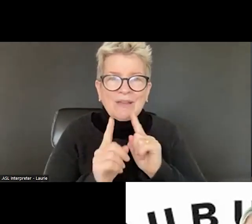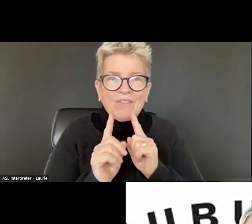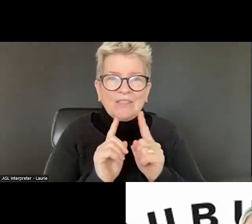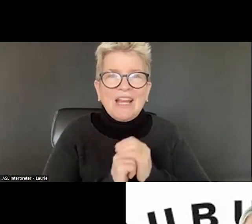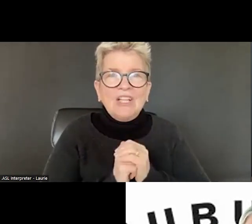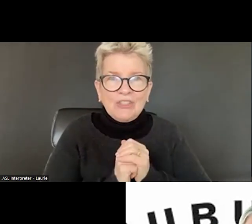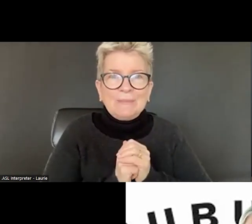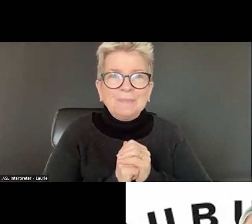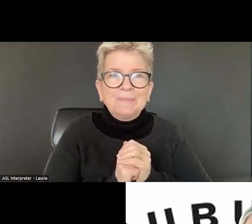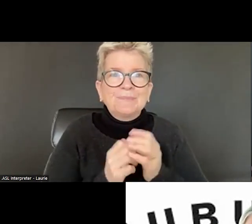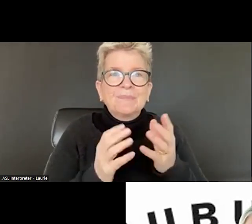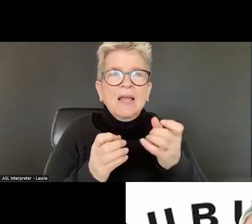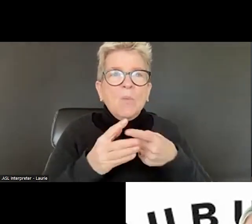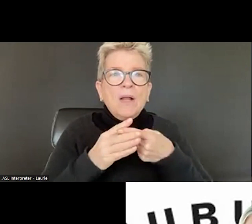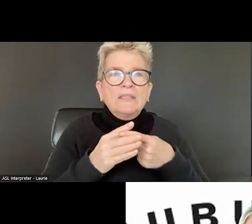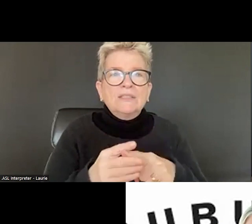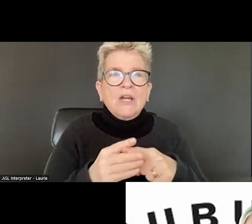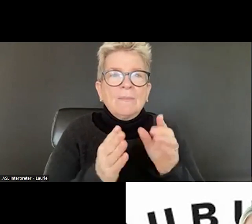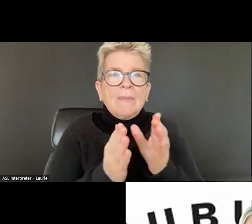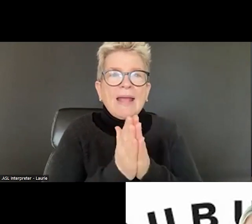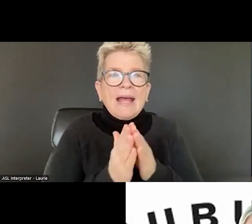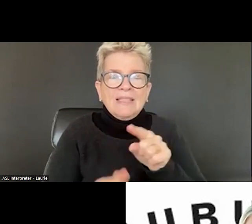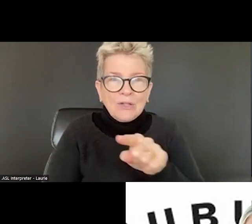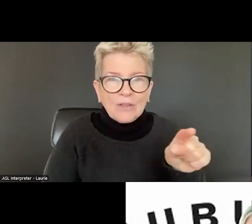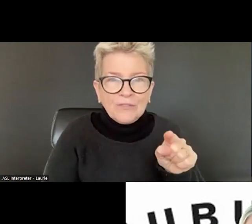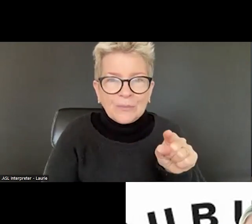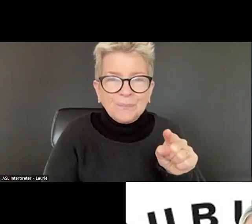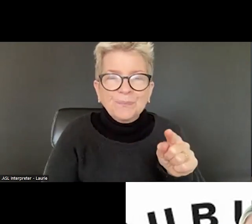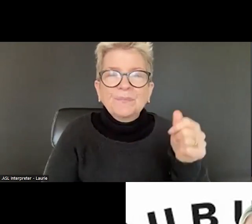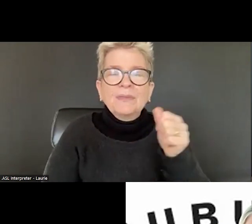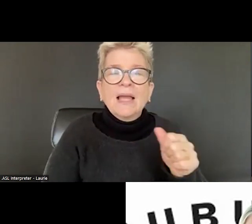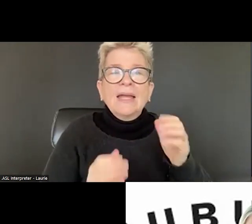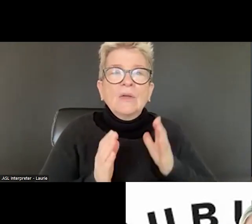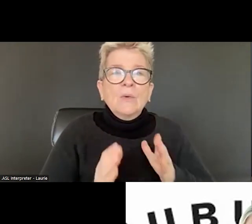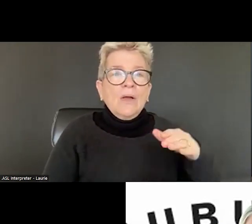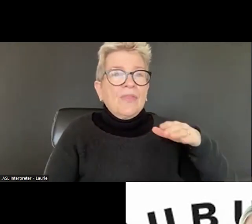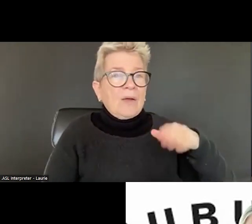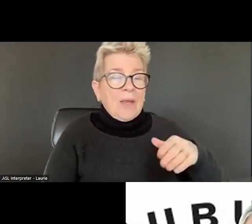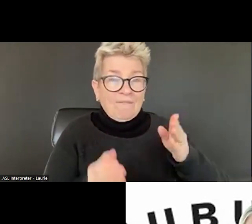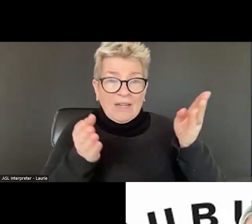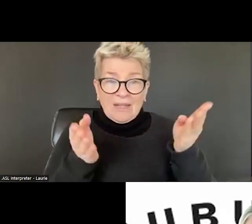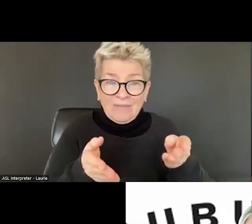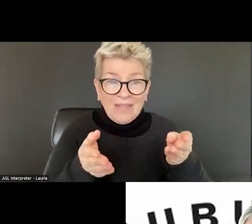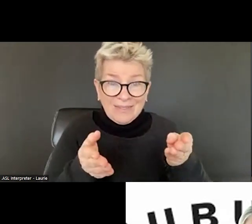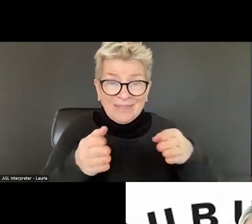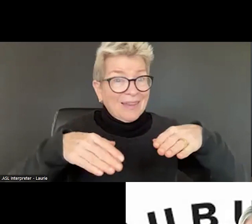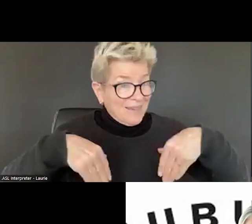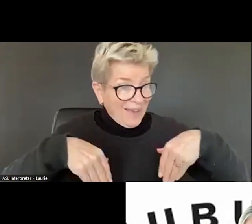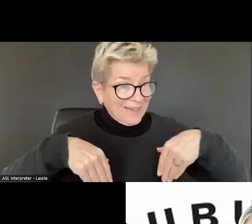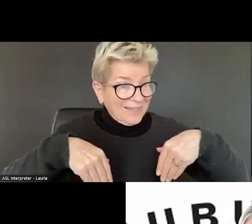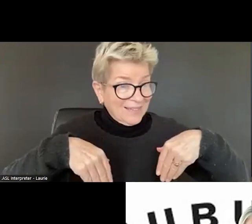just start off by asking all of you um for anybody we have not convinced in this audience yet why